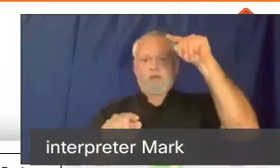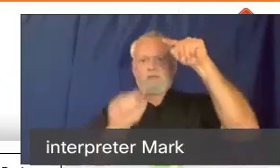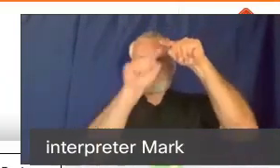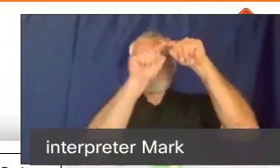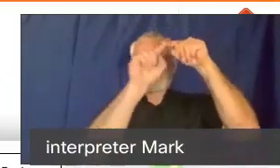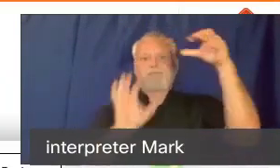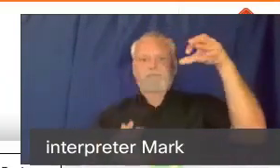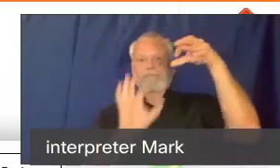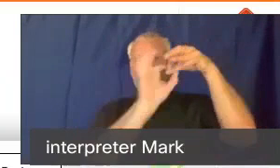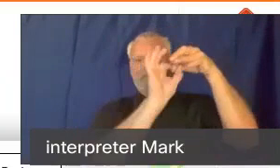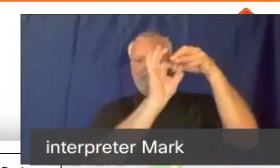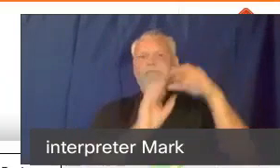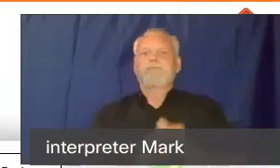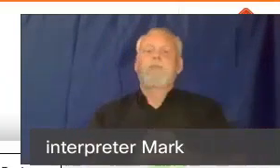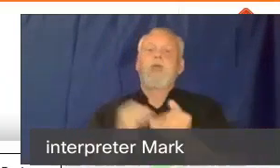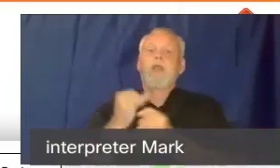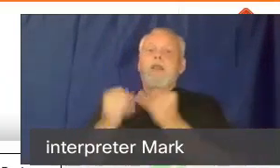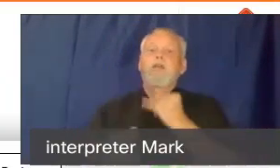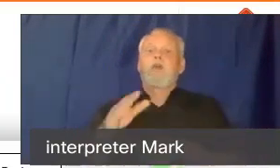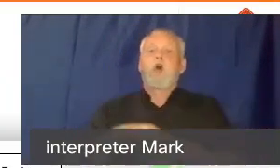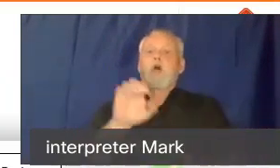And then, lastly, along Eastern Avenue.